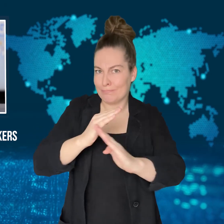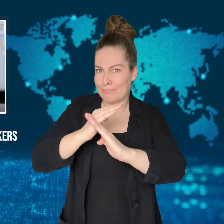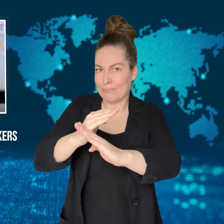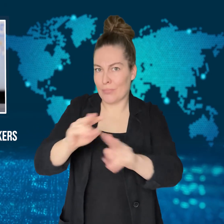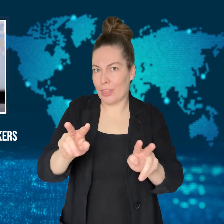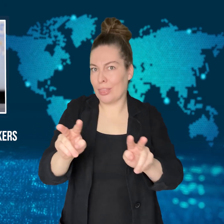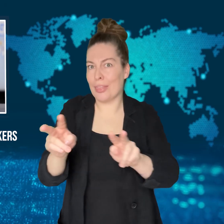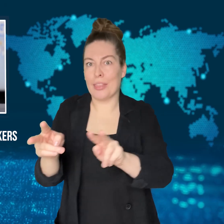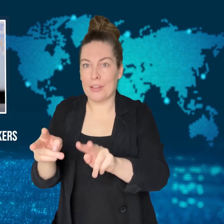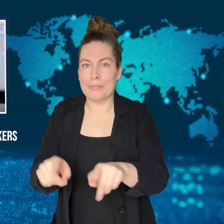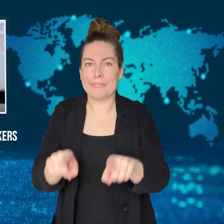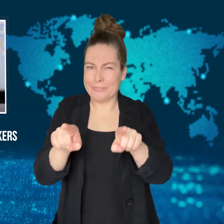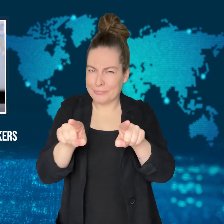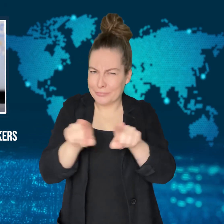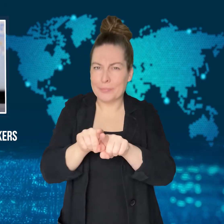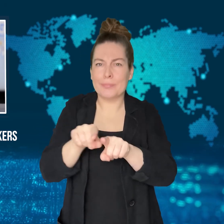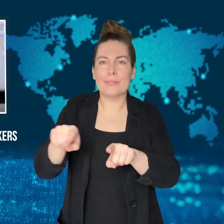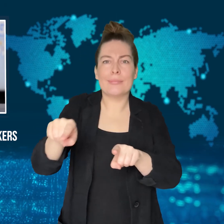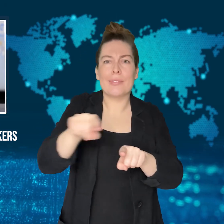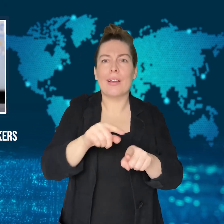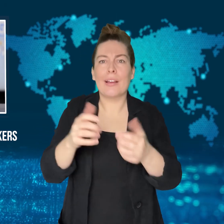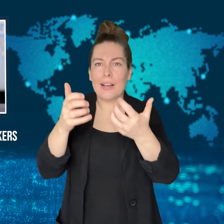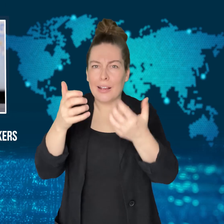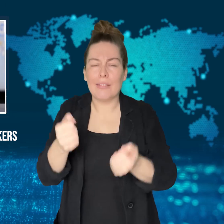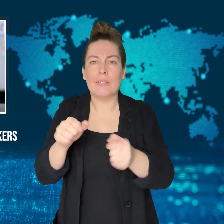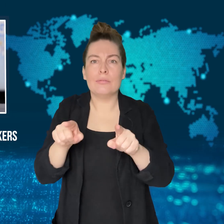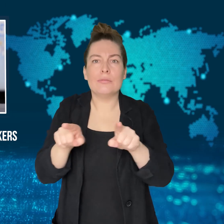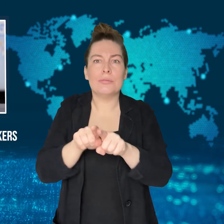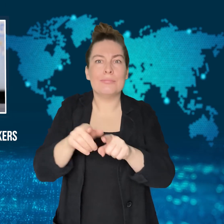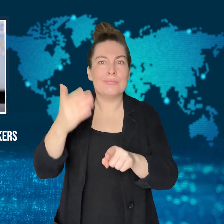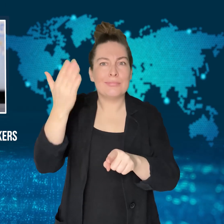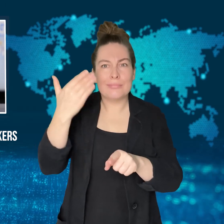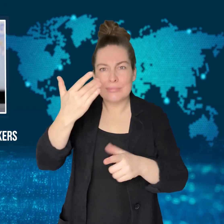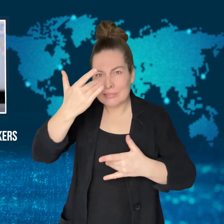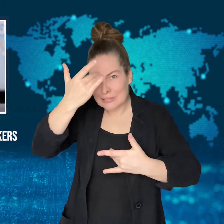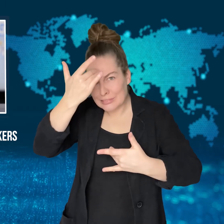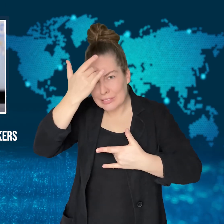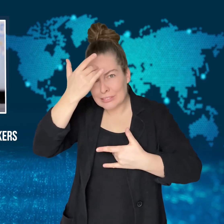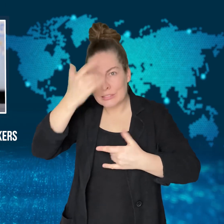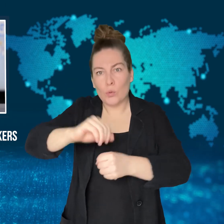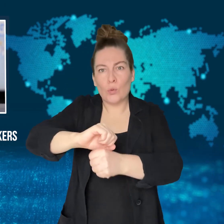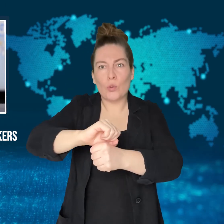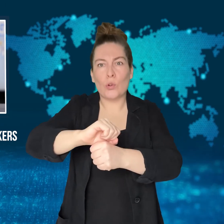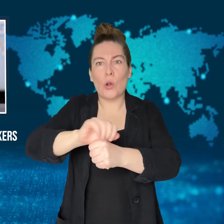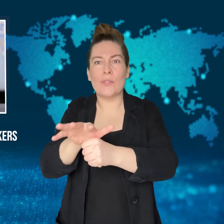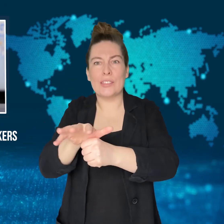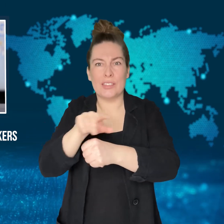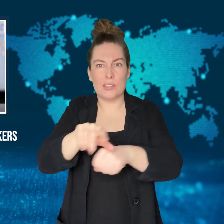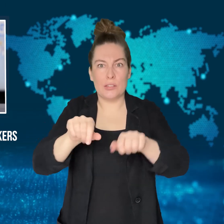It was a part of an effort to check misinformation.